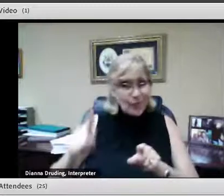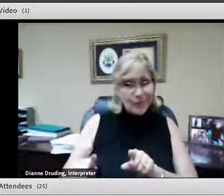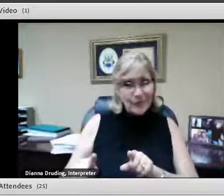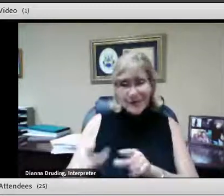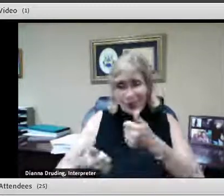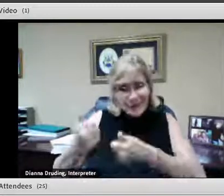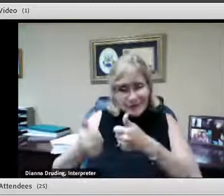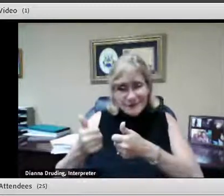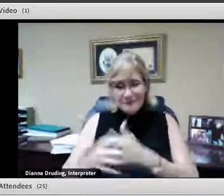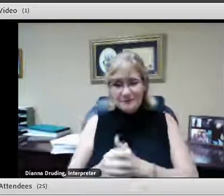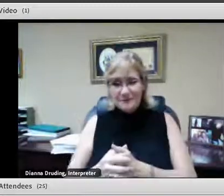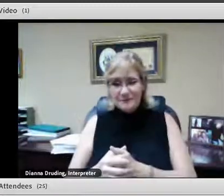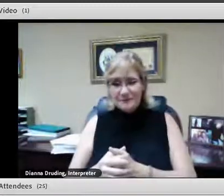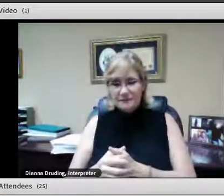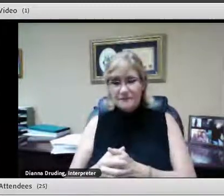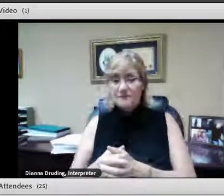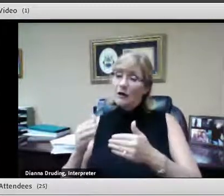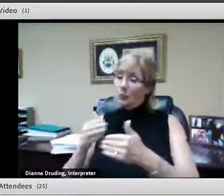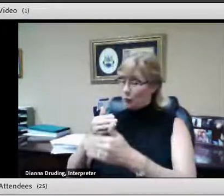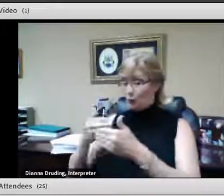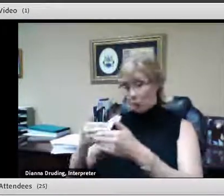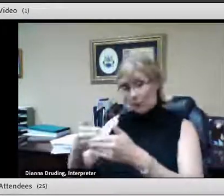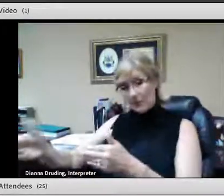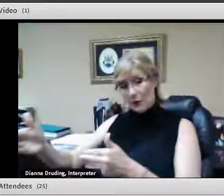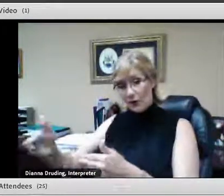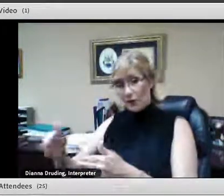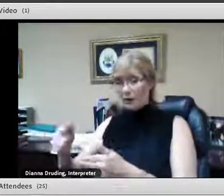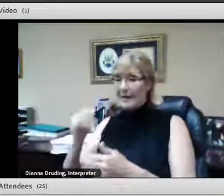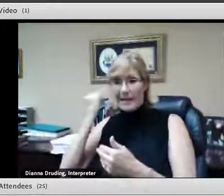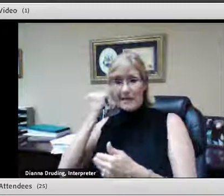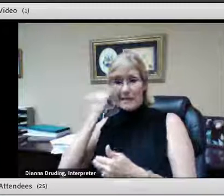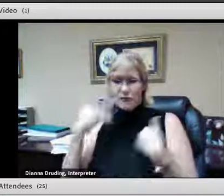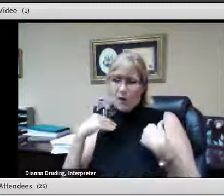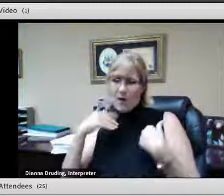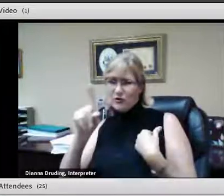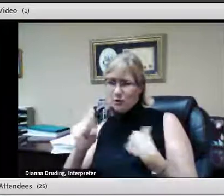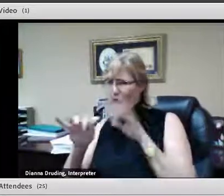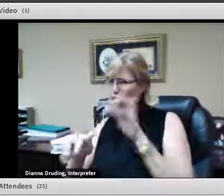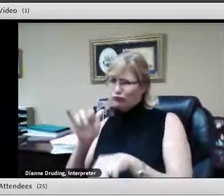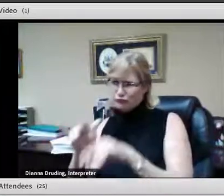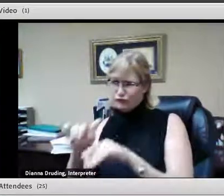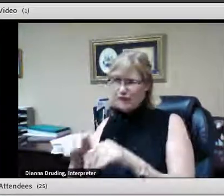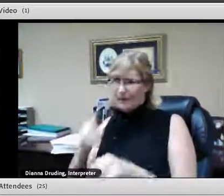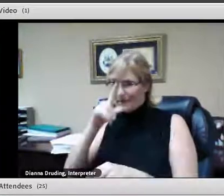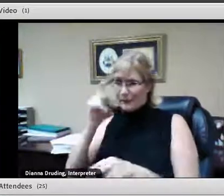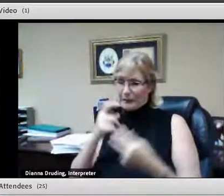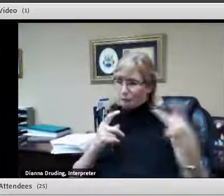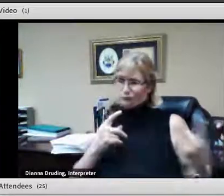All right, so, we're going to move on to the STEM games. Pat, if you have a question, you can type it right in the chat box. Hilary: Since there are two of us,